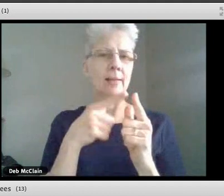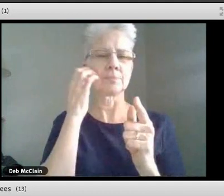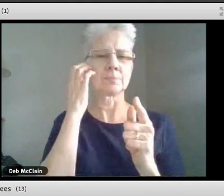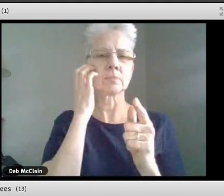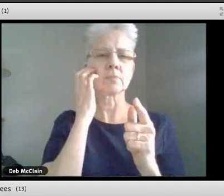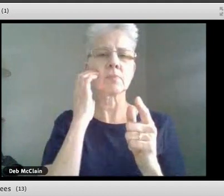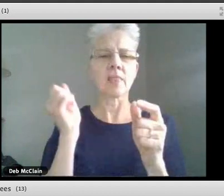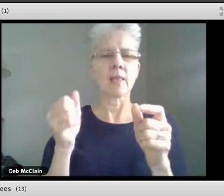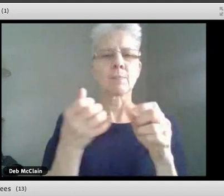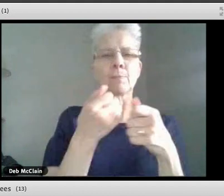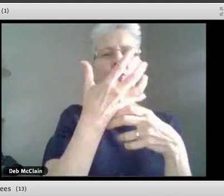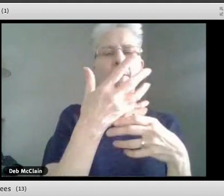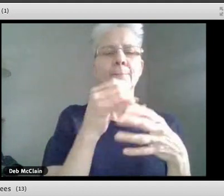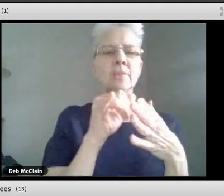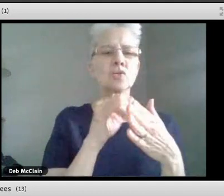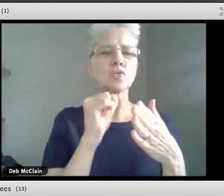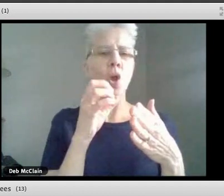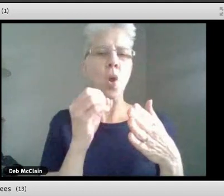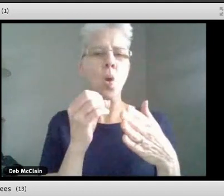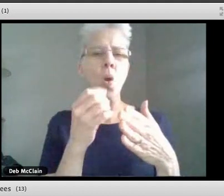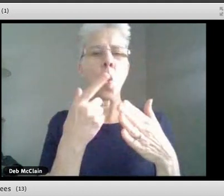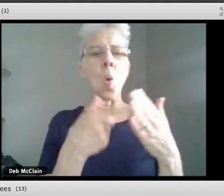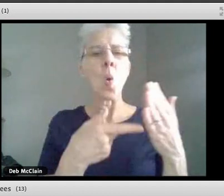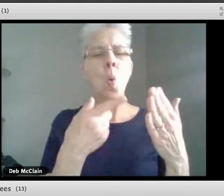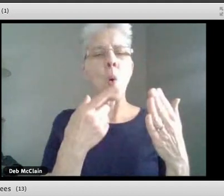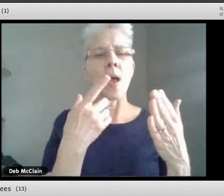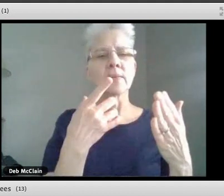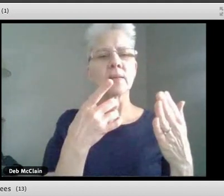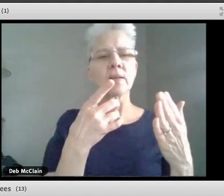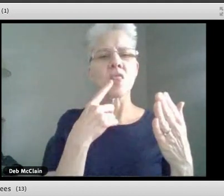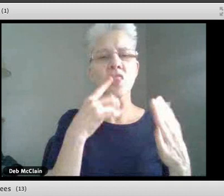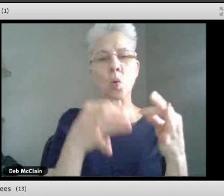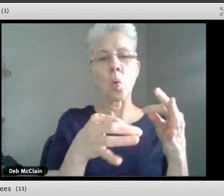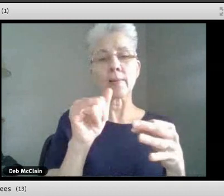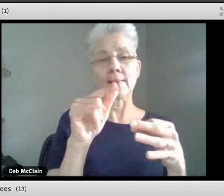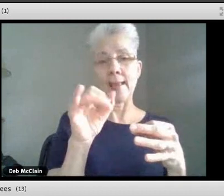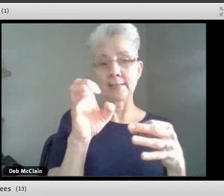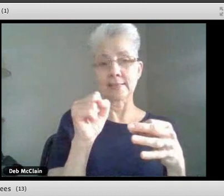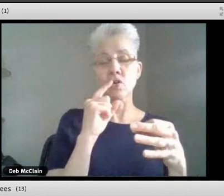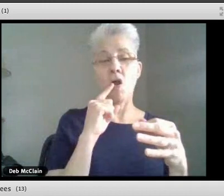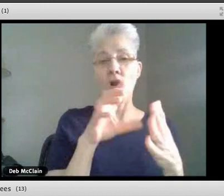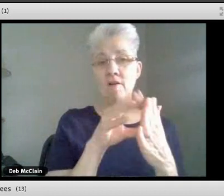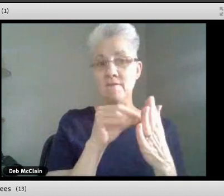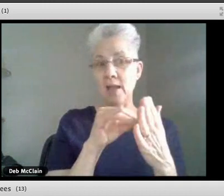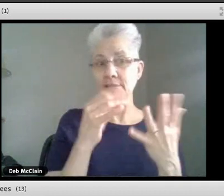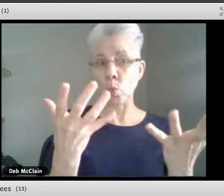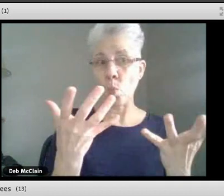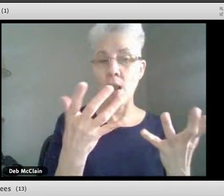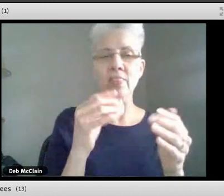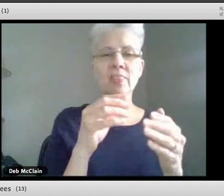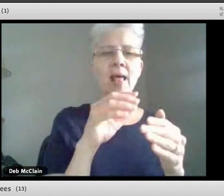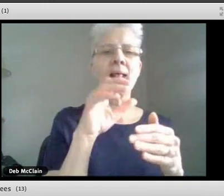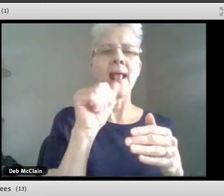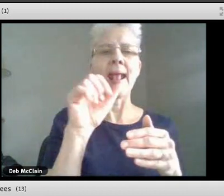and, like I said, judges in court cases are finding level AA as the appropriate standard.